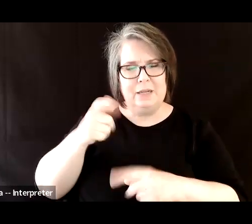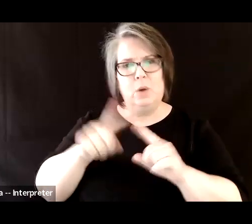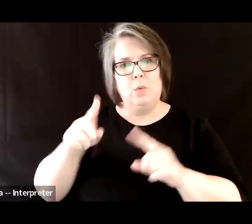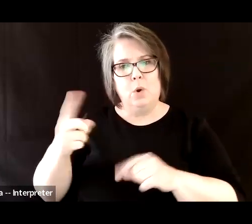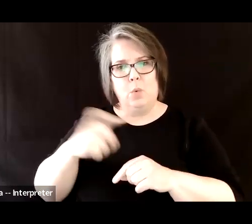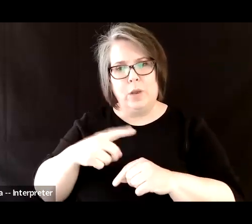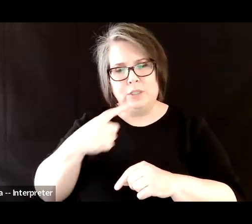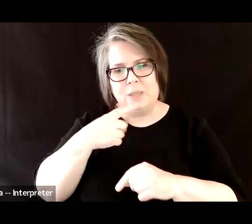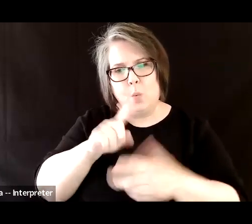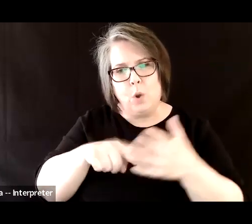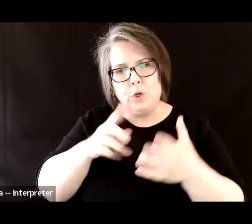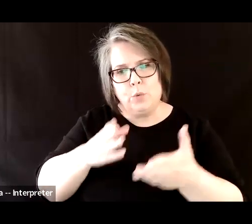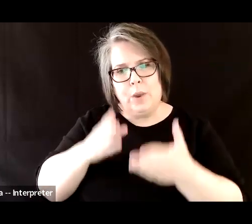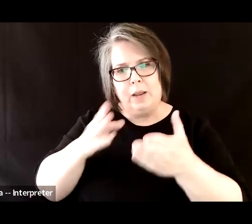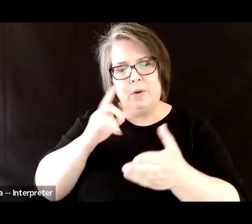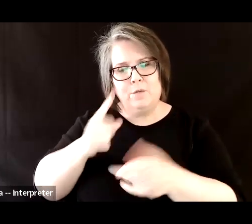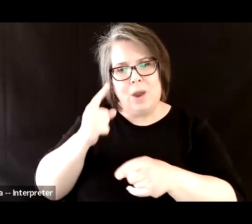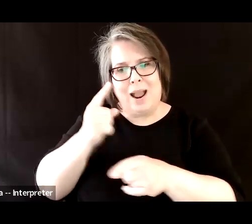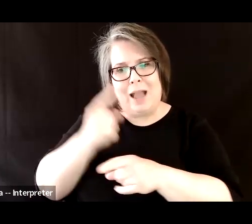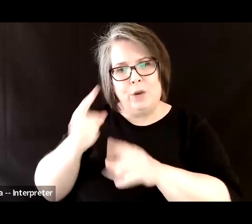what would you recommend for accurately captioning YouTube